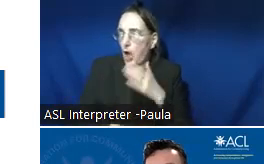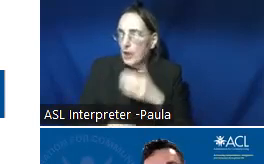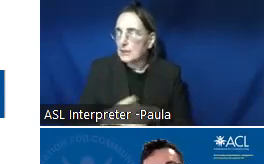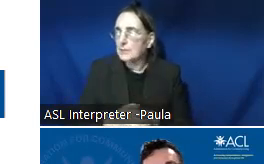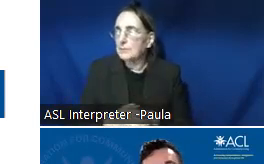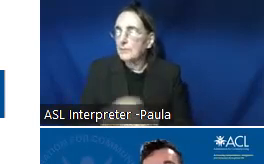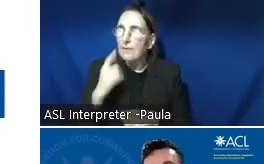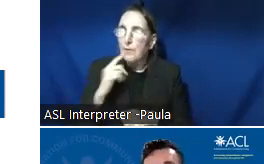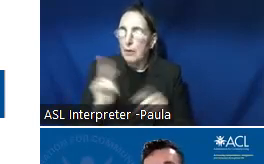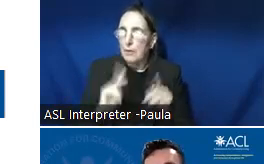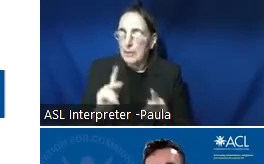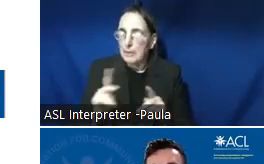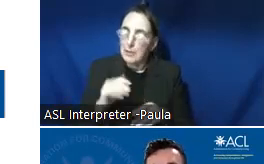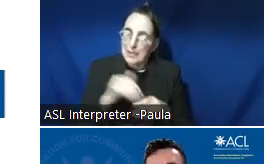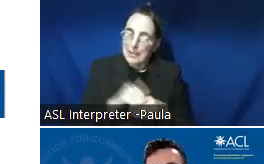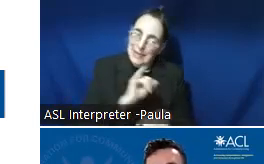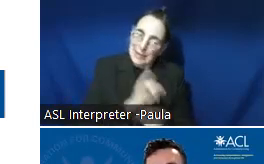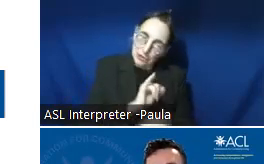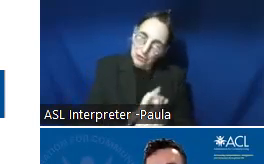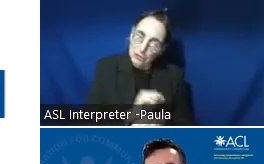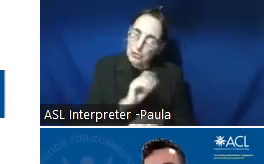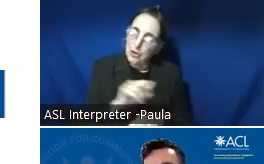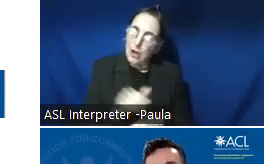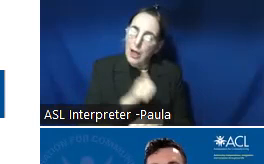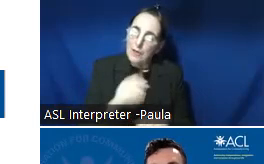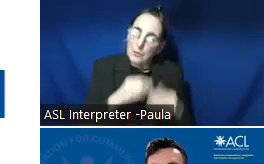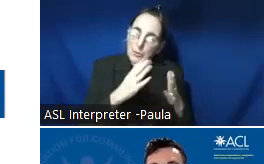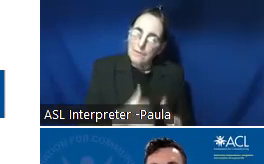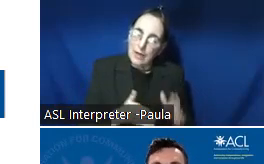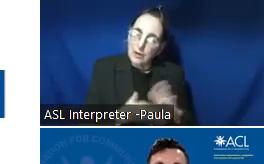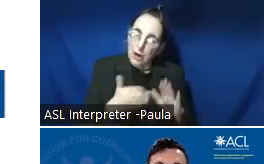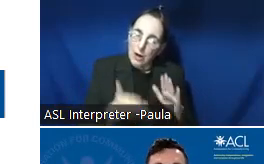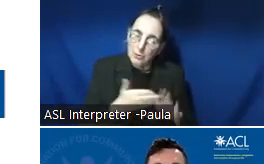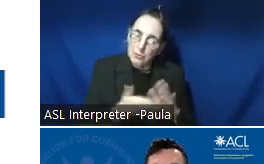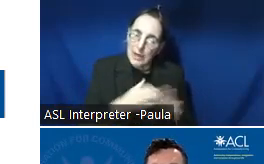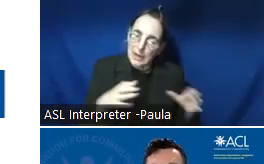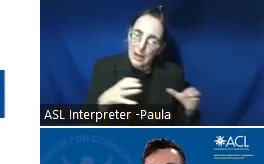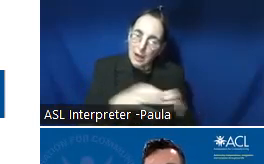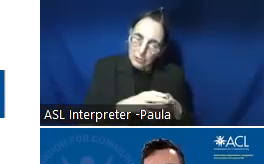transitioning from institutional or other provider operated living arrangements, such as a group home or homeless